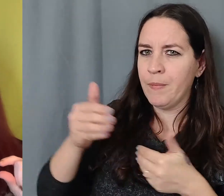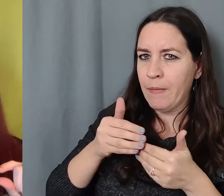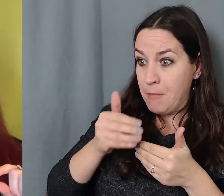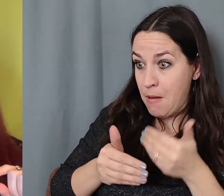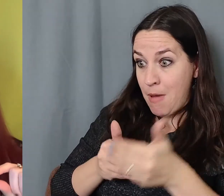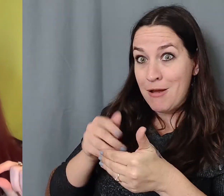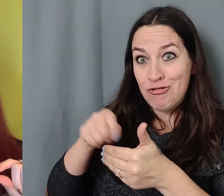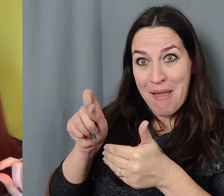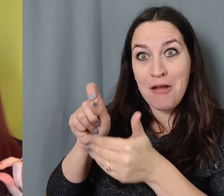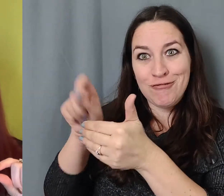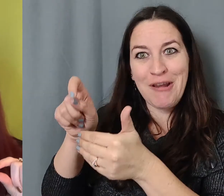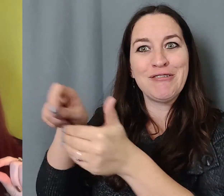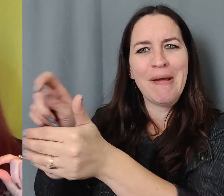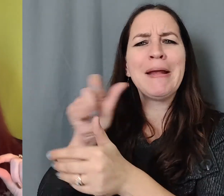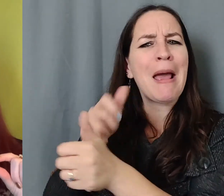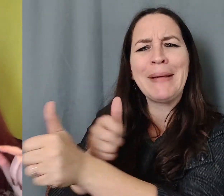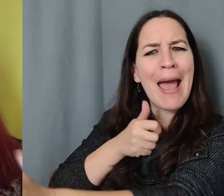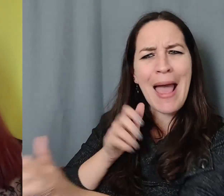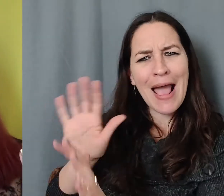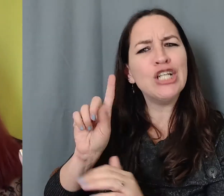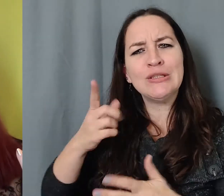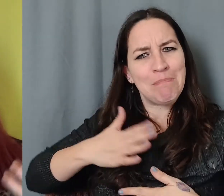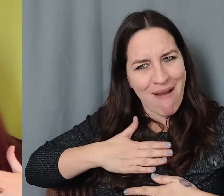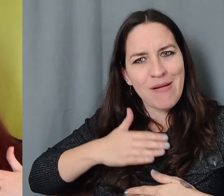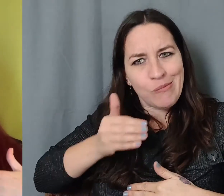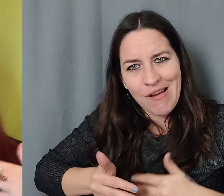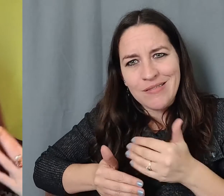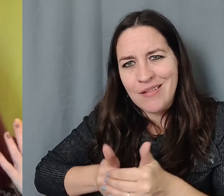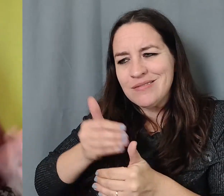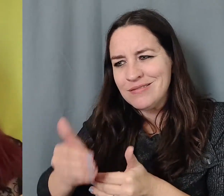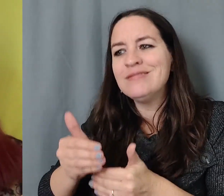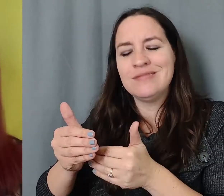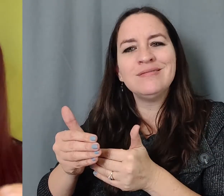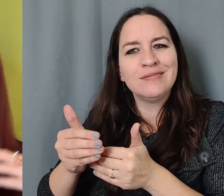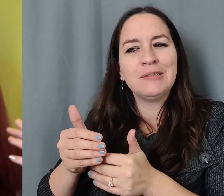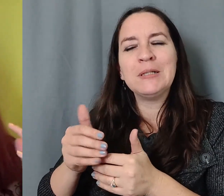have mastered this thing already, then it's going to feel really-you're going to be like "ugh I'm so behind. I'm not as good as everyone else.